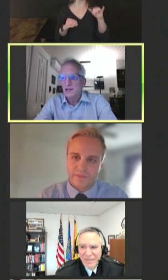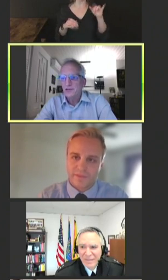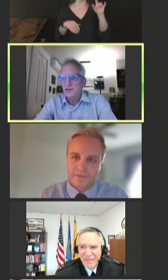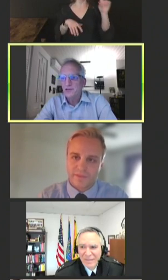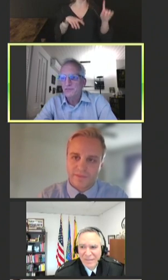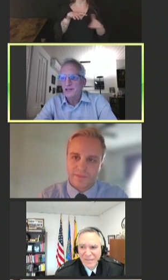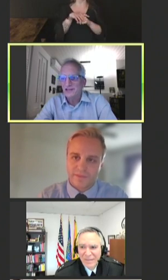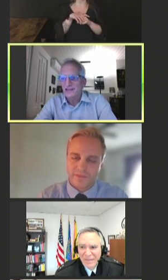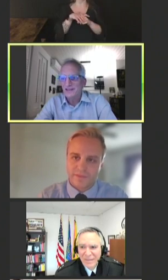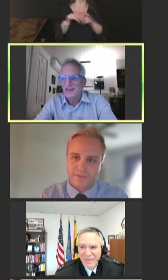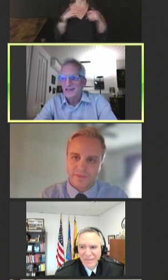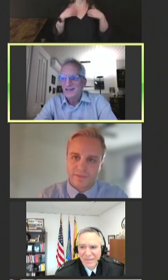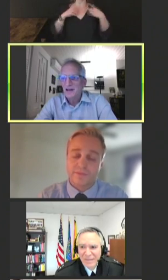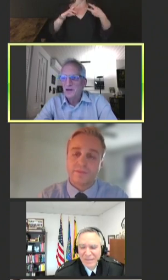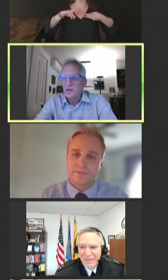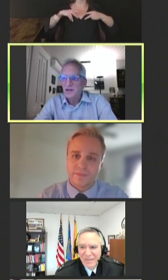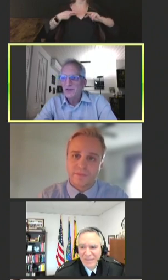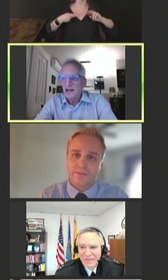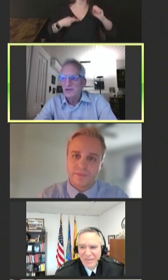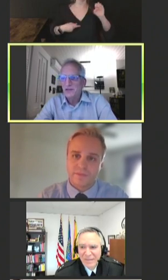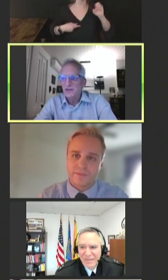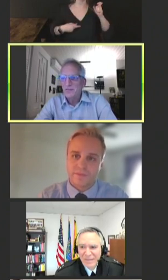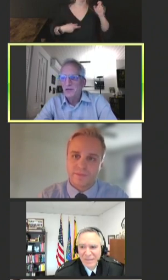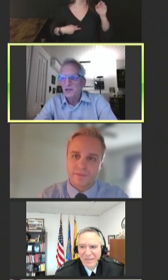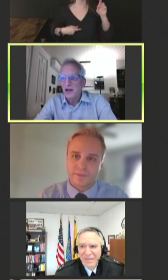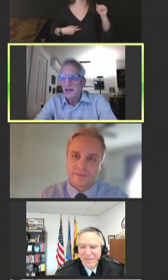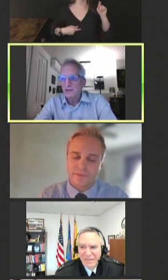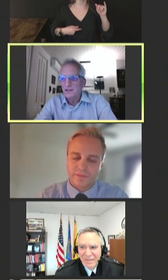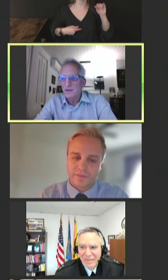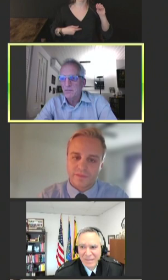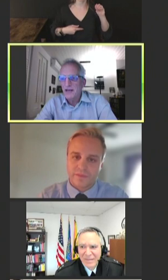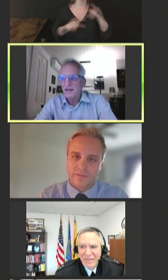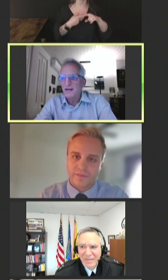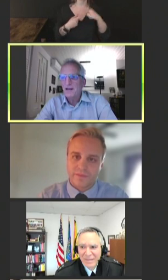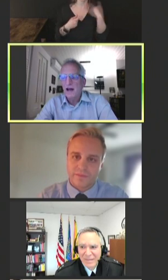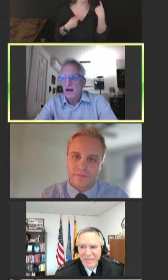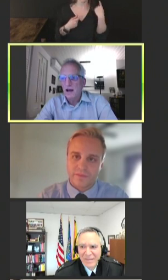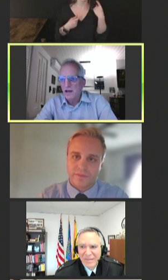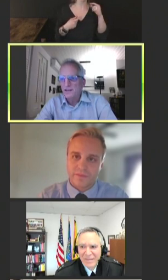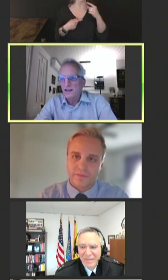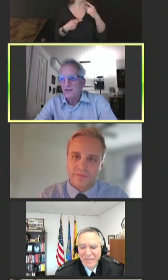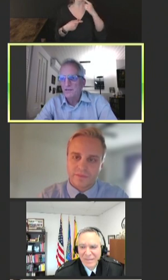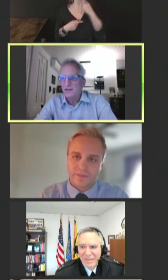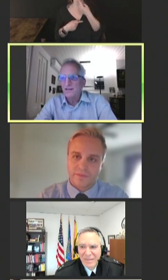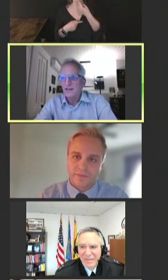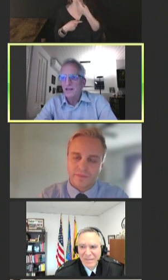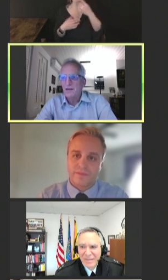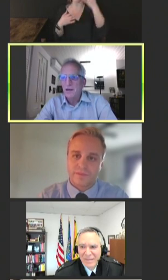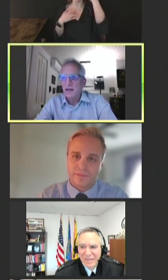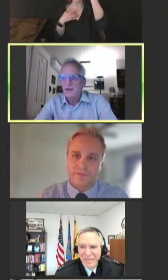ratio risk. Acute infection -- much higher risk in men, higher death rates in men,